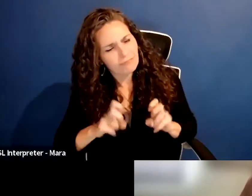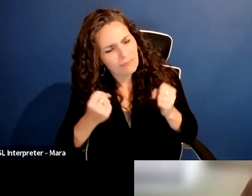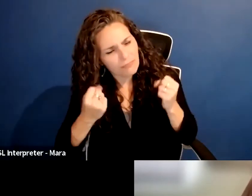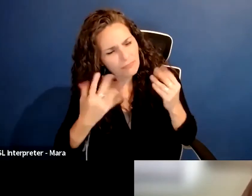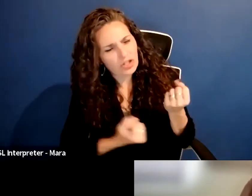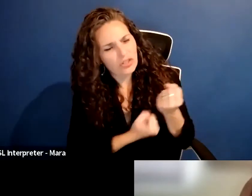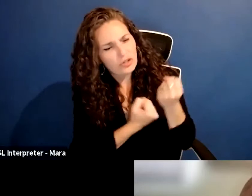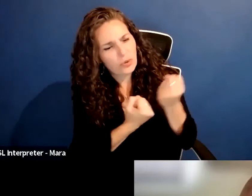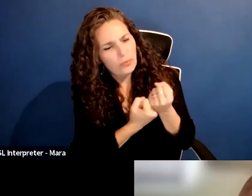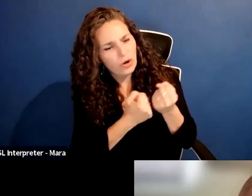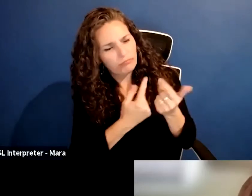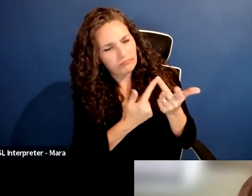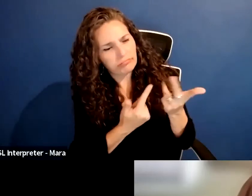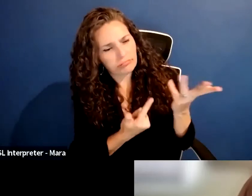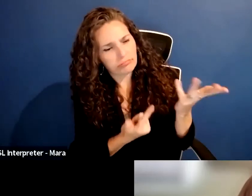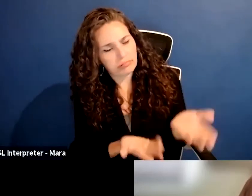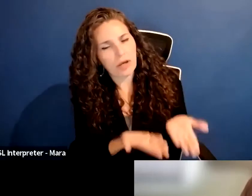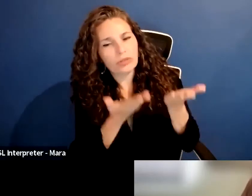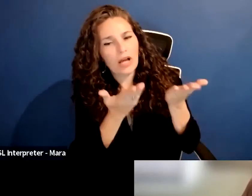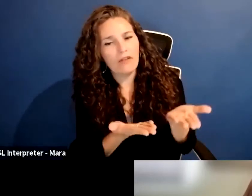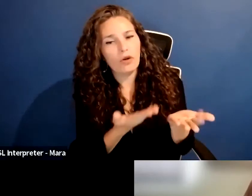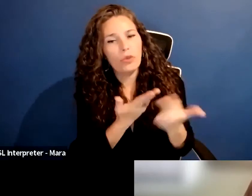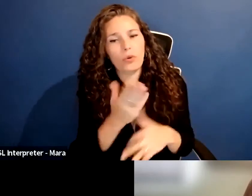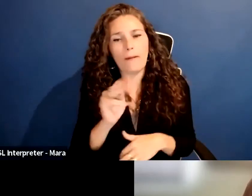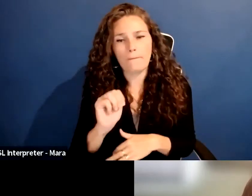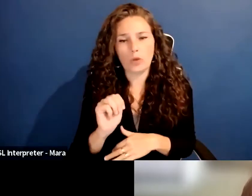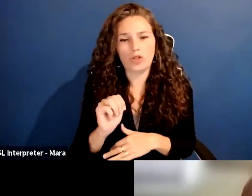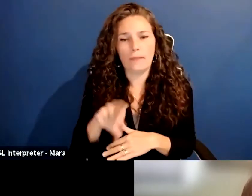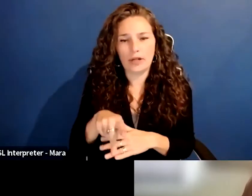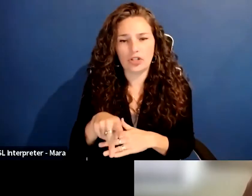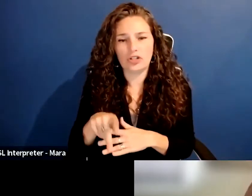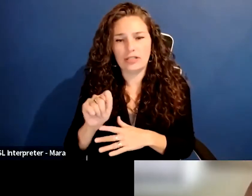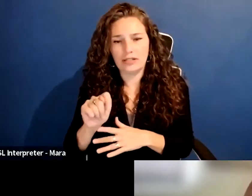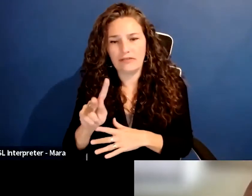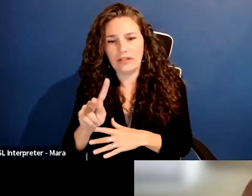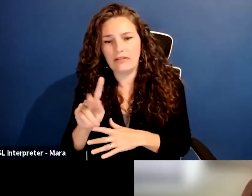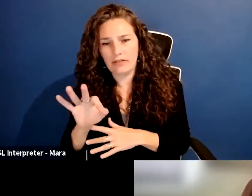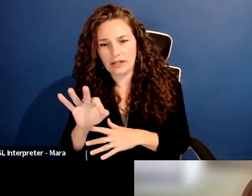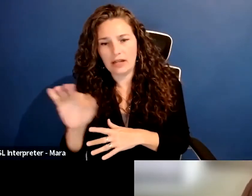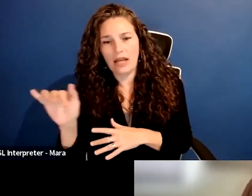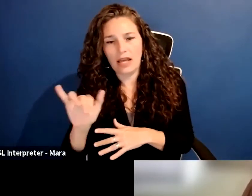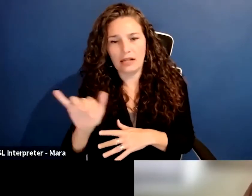by the Motion Picture and Television Fund and the Entertainment Community Fund.